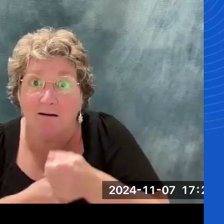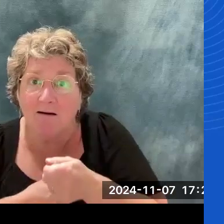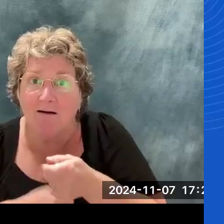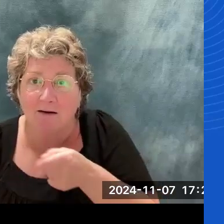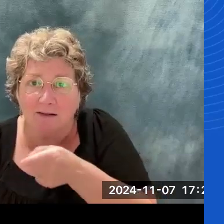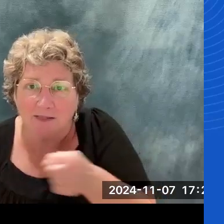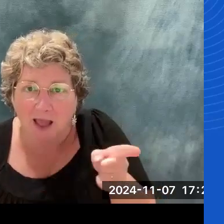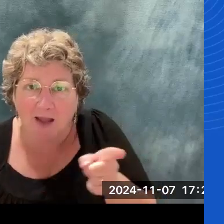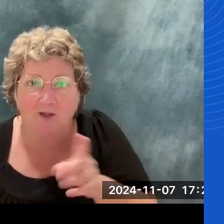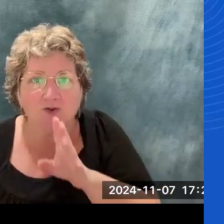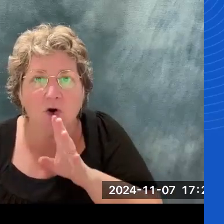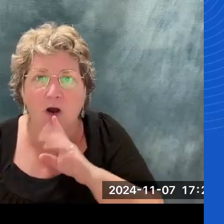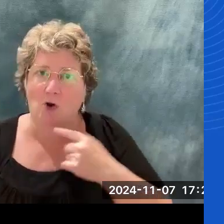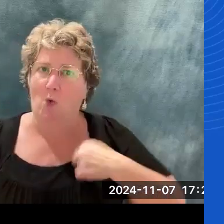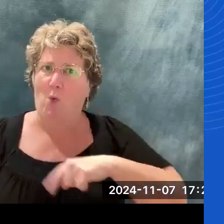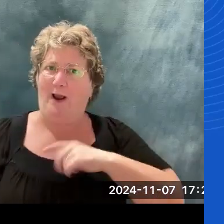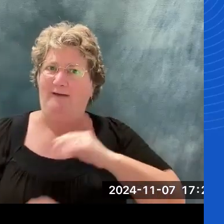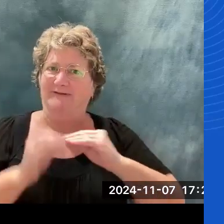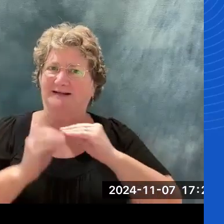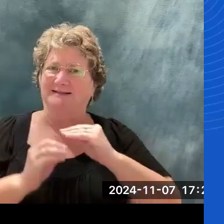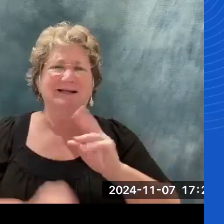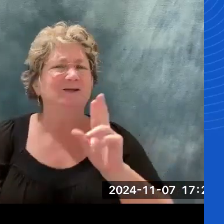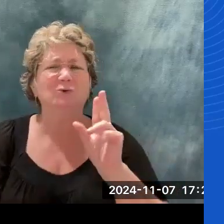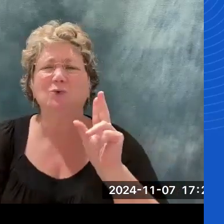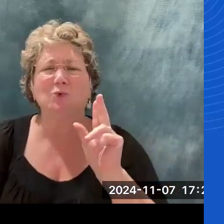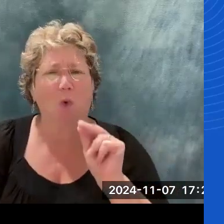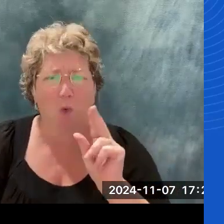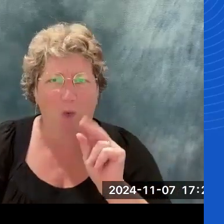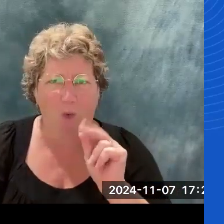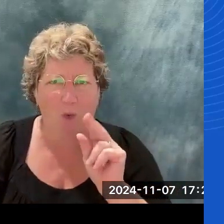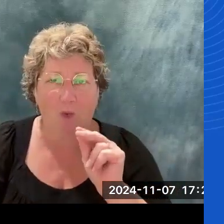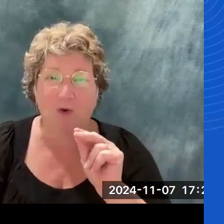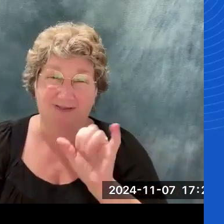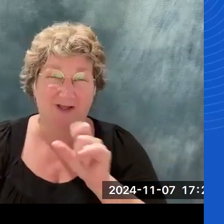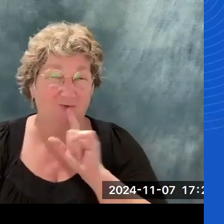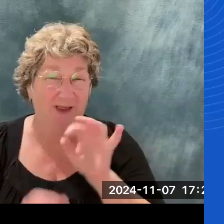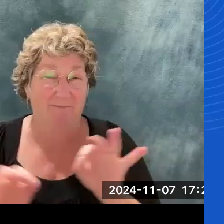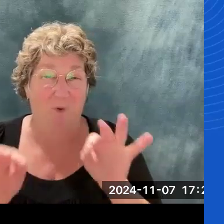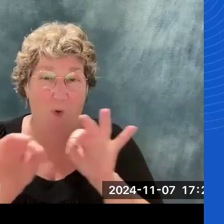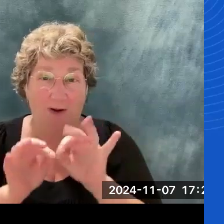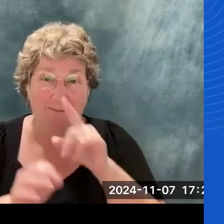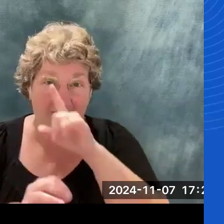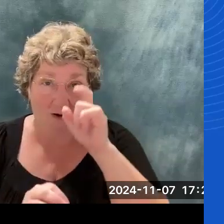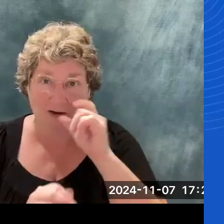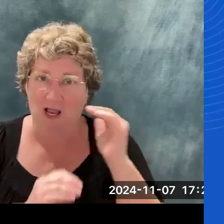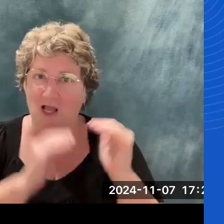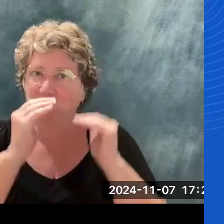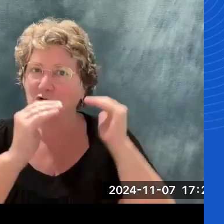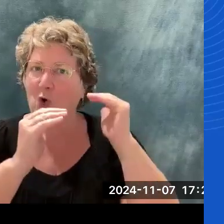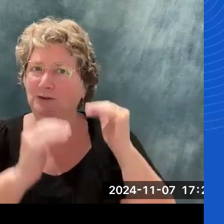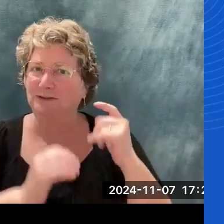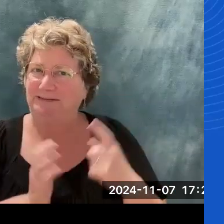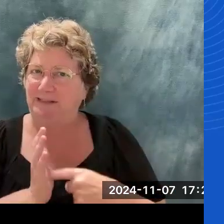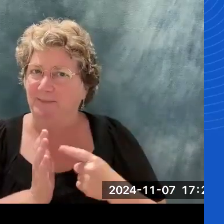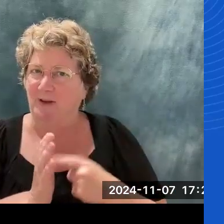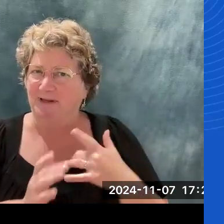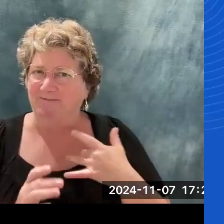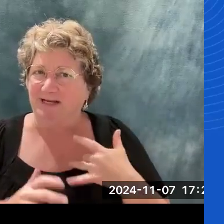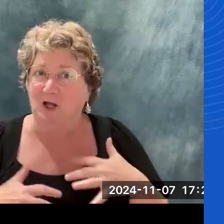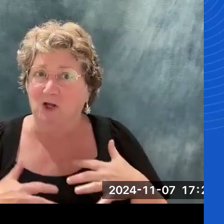And that's really important because sometimes when we're anxious or the topic is scary, sometimes we might just want to make it over quickly.